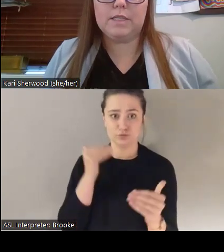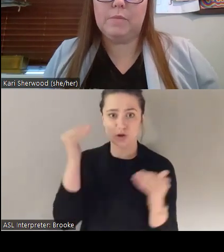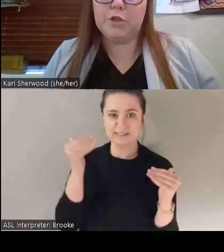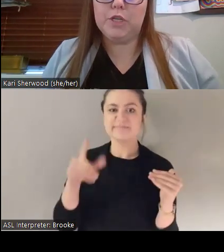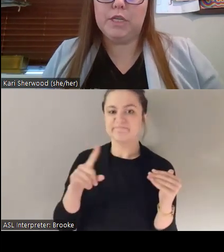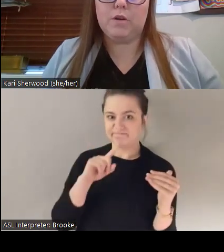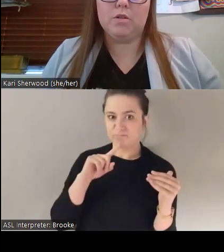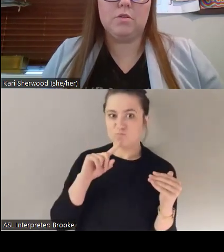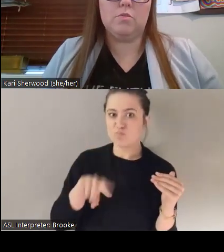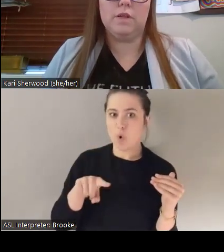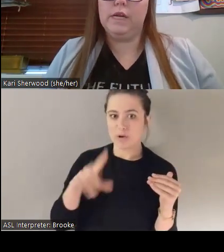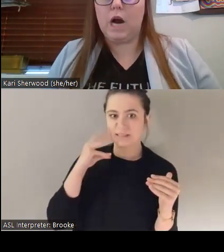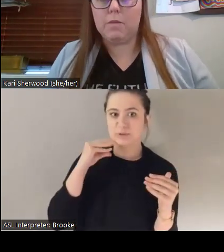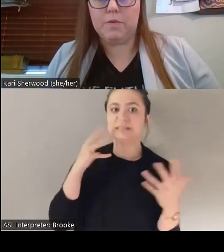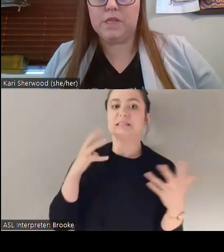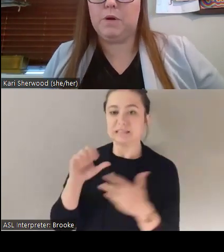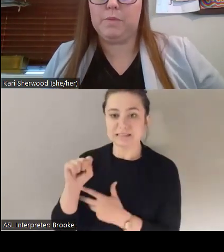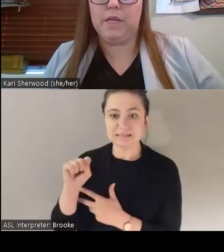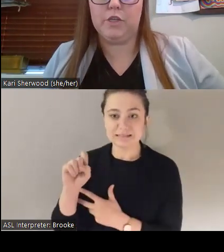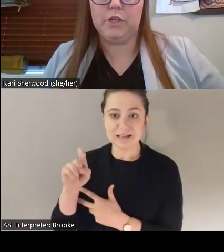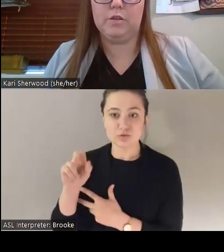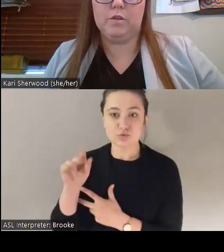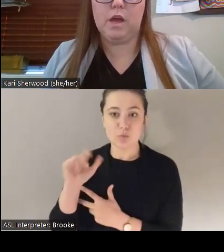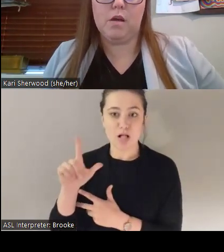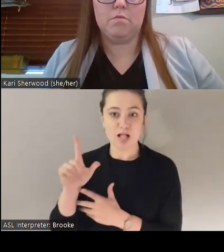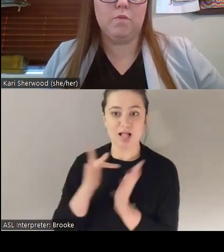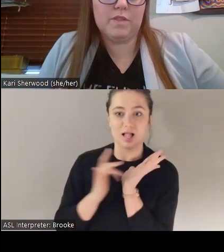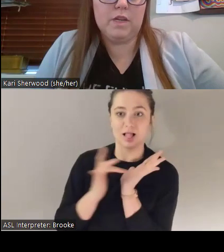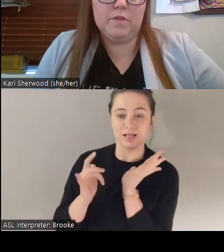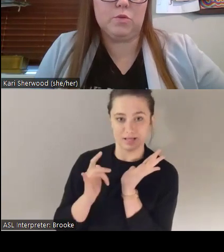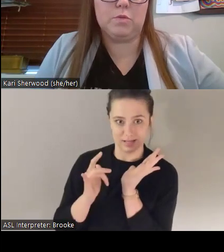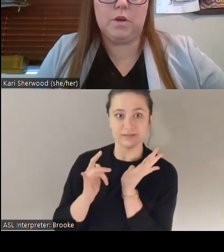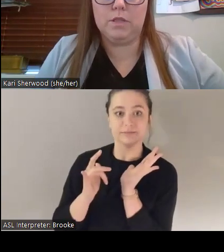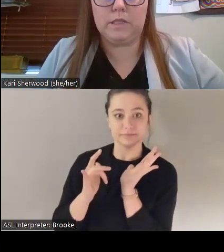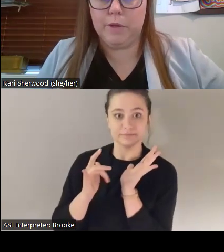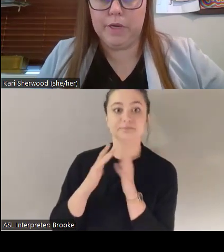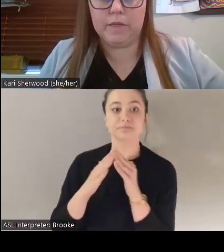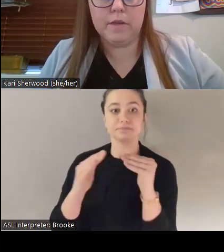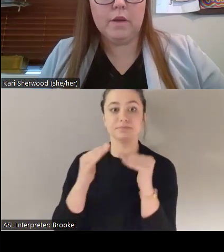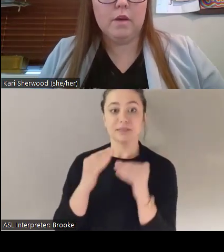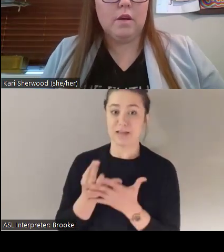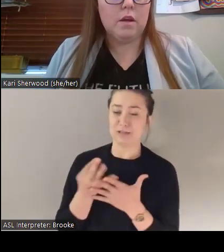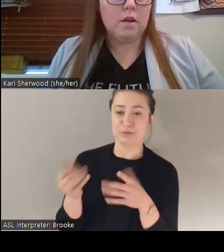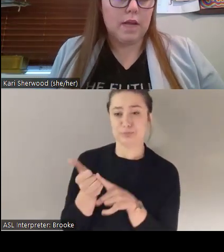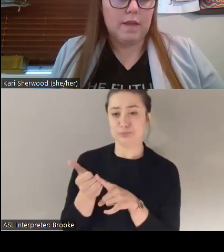and deception is also really common with this population, with individuals with all disabilities.